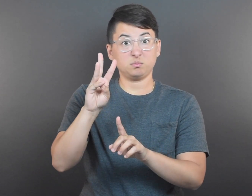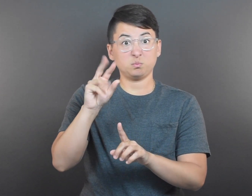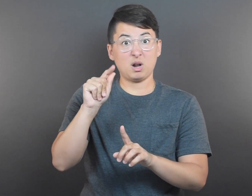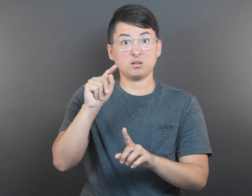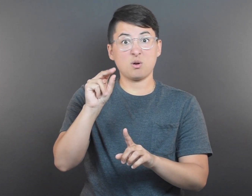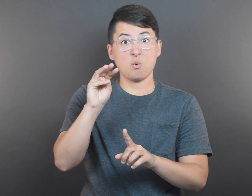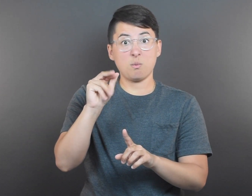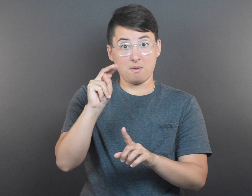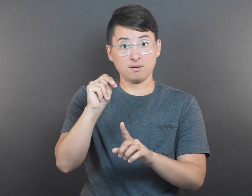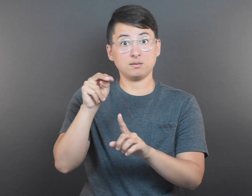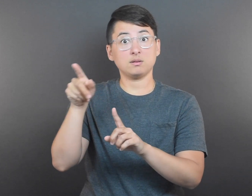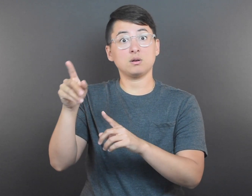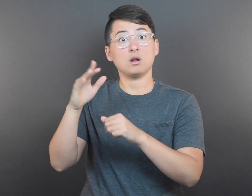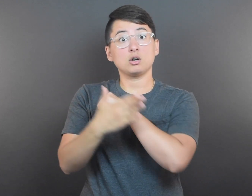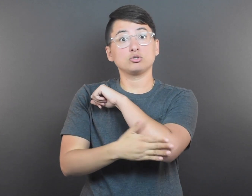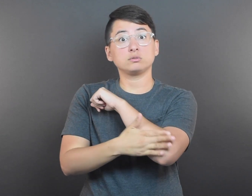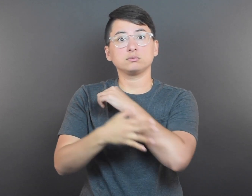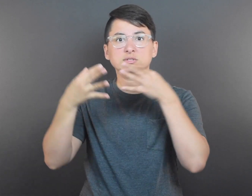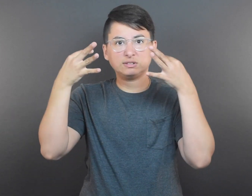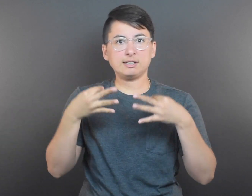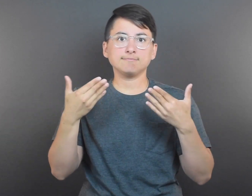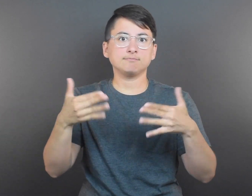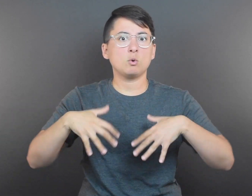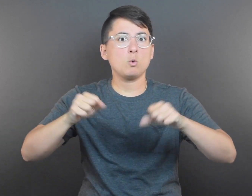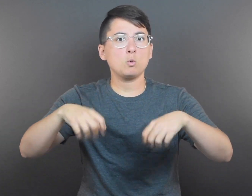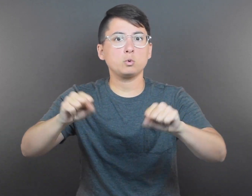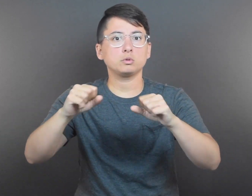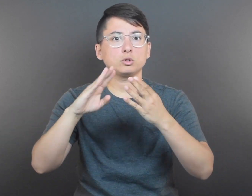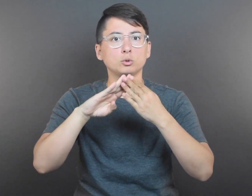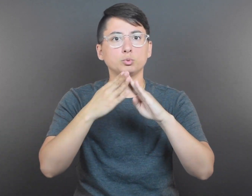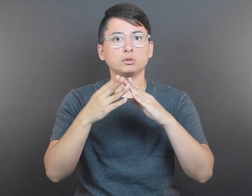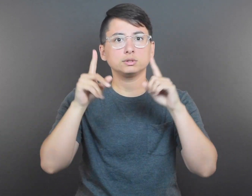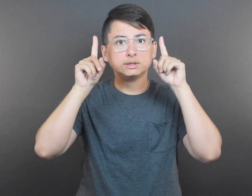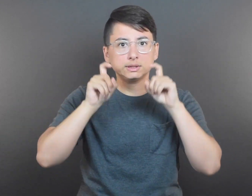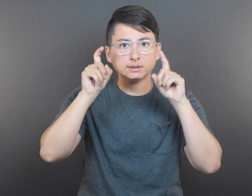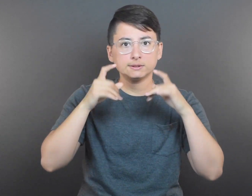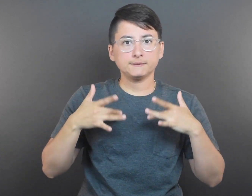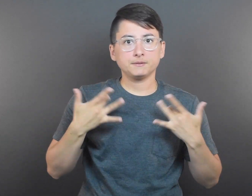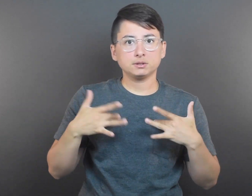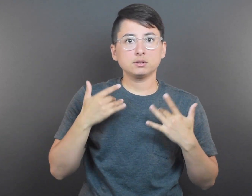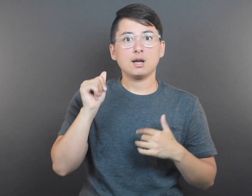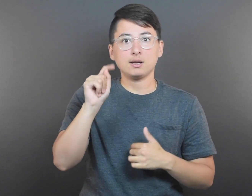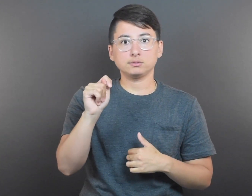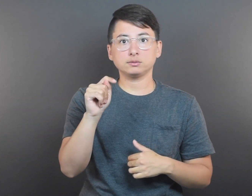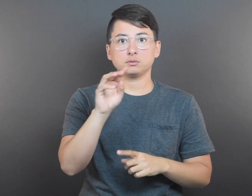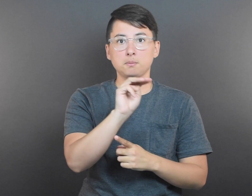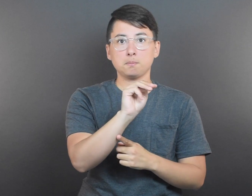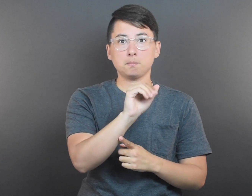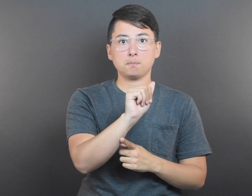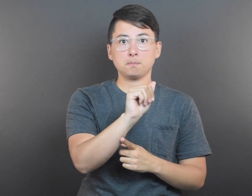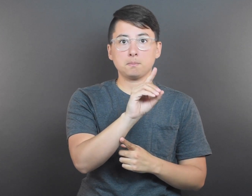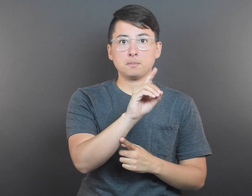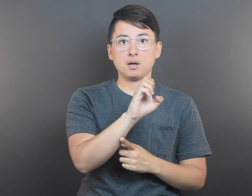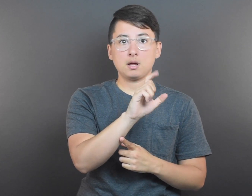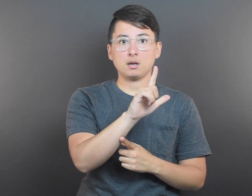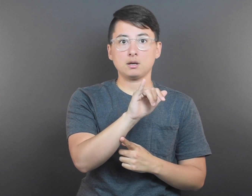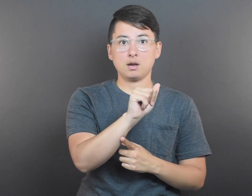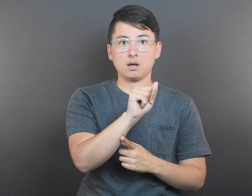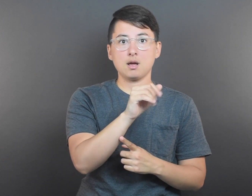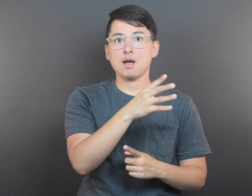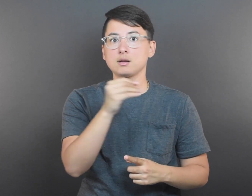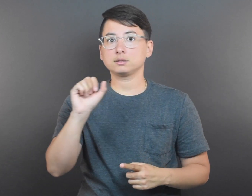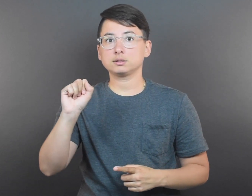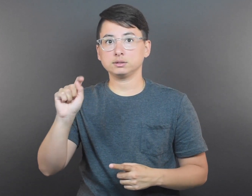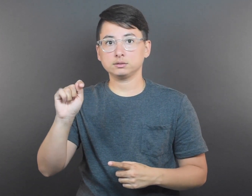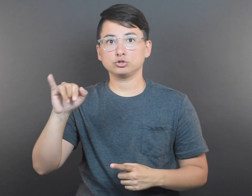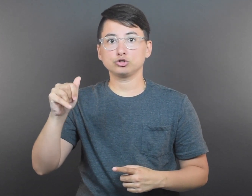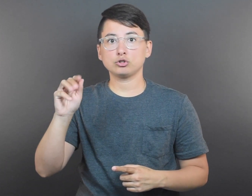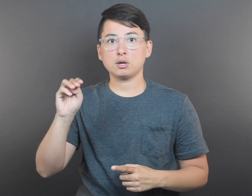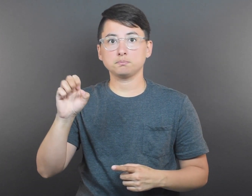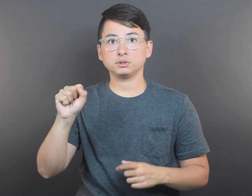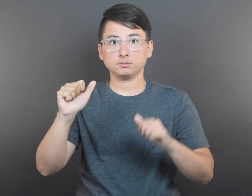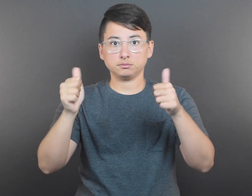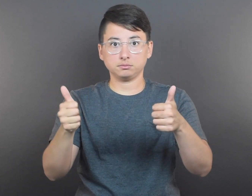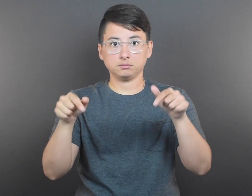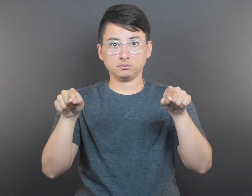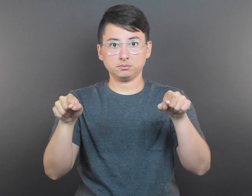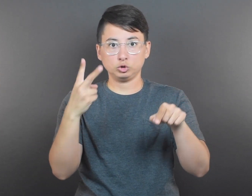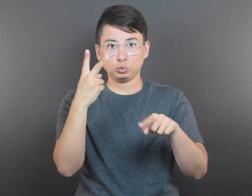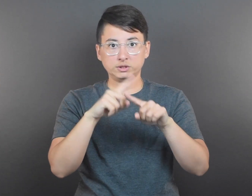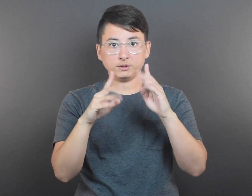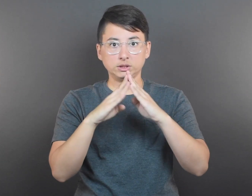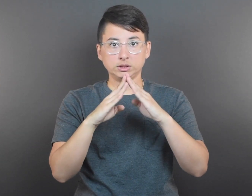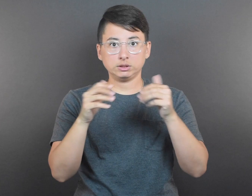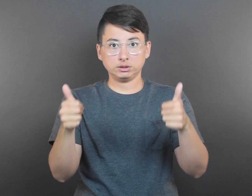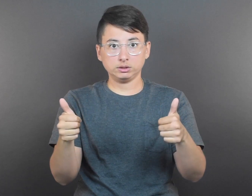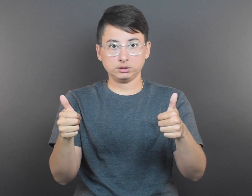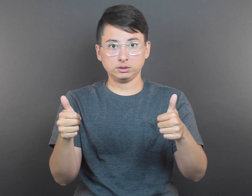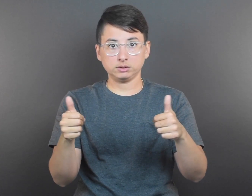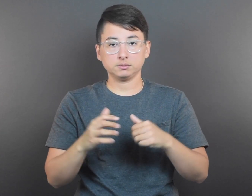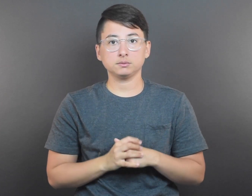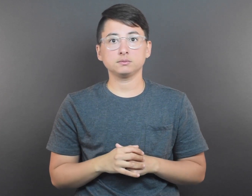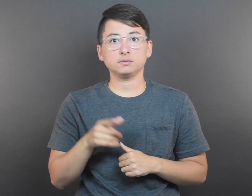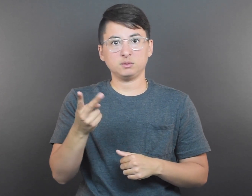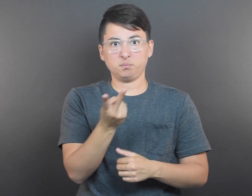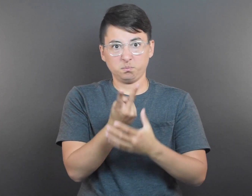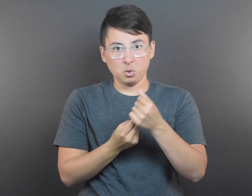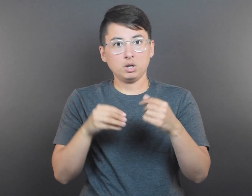and St. James, two cities in Watonwan County just 20 minutes apart from each other.